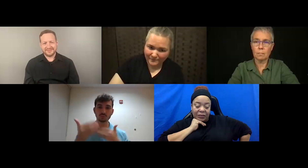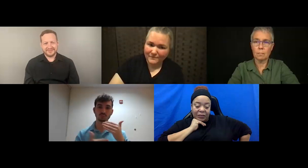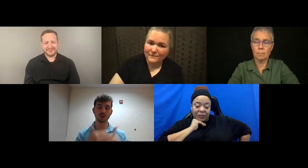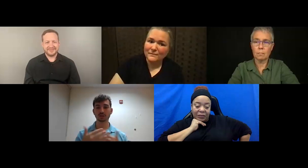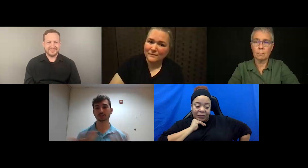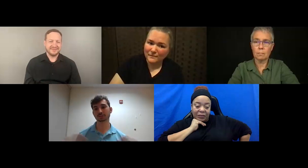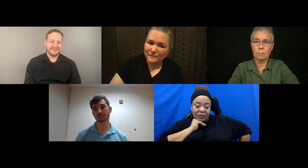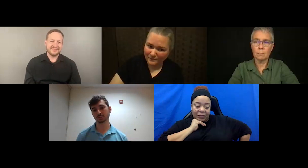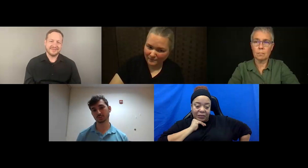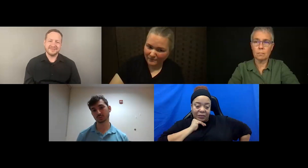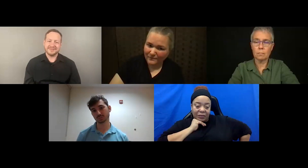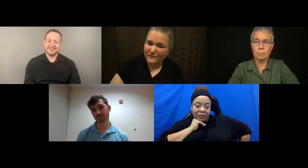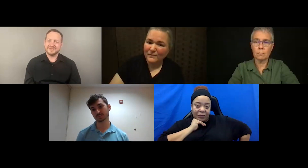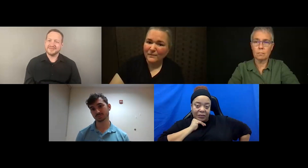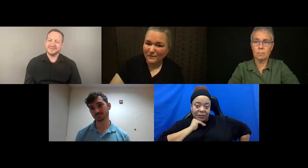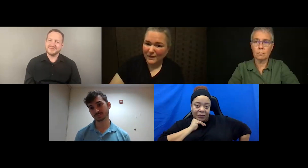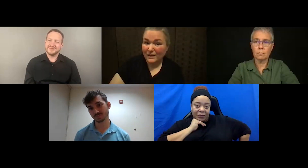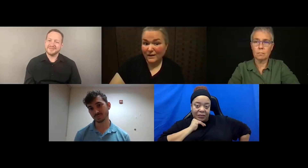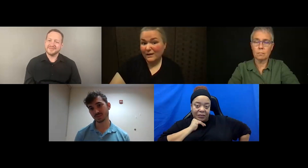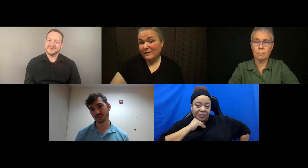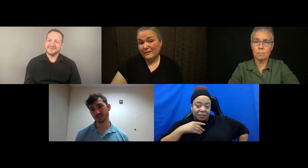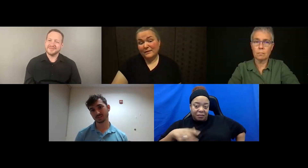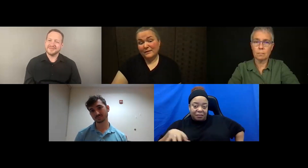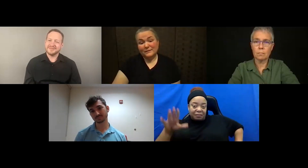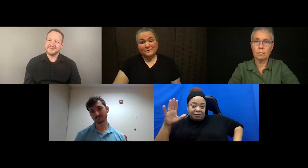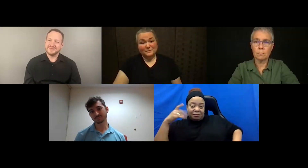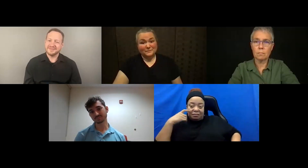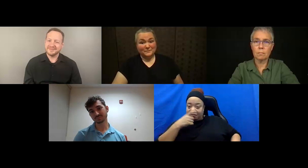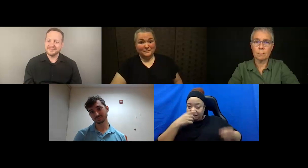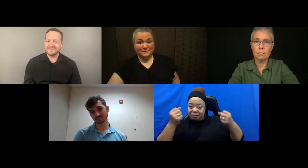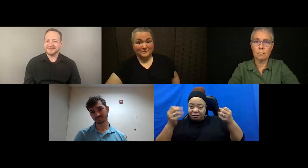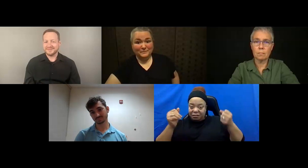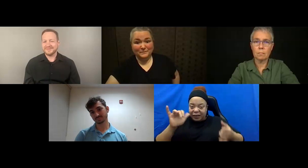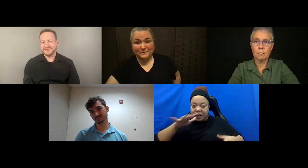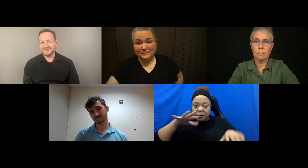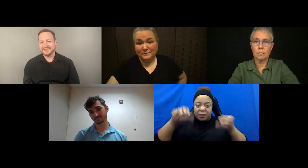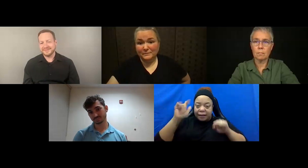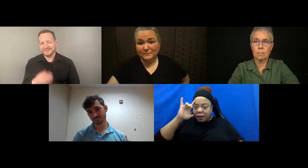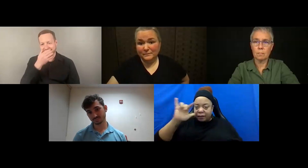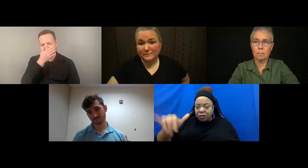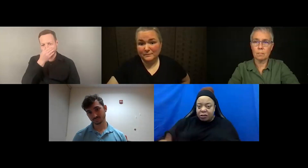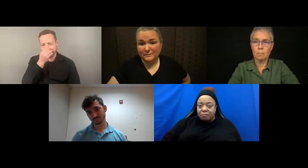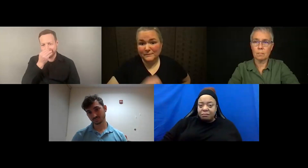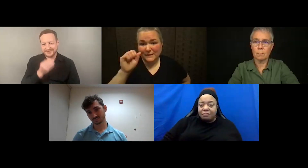how to go through this process. Jillian: Definitely. Erin: I think it's gonna take